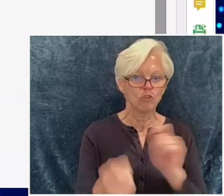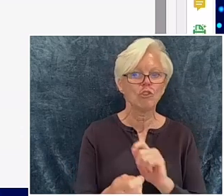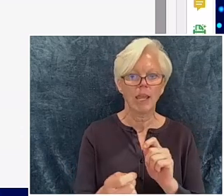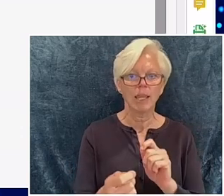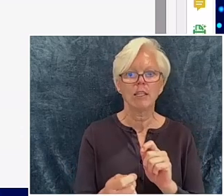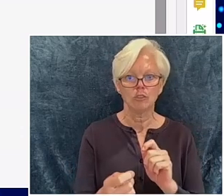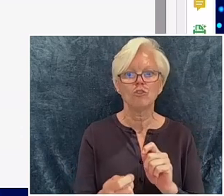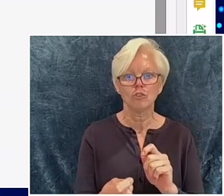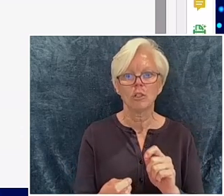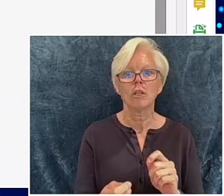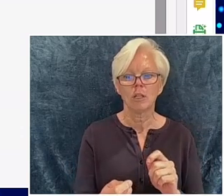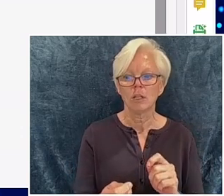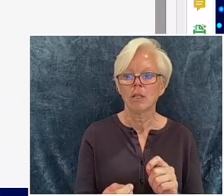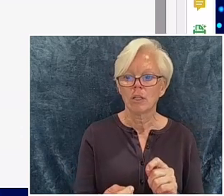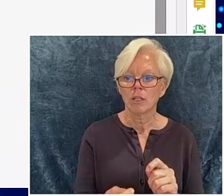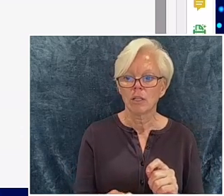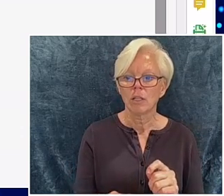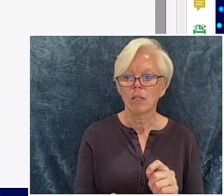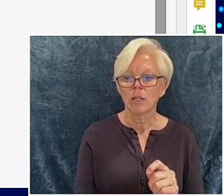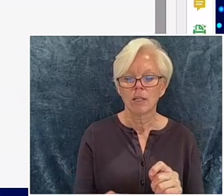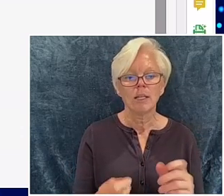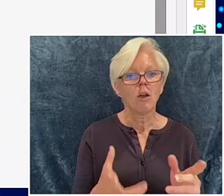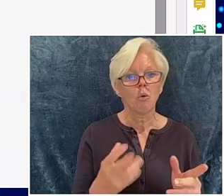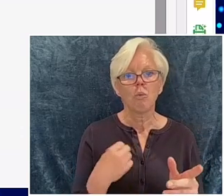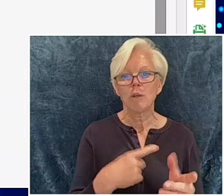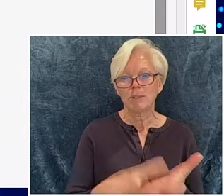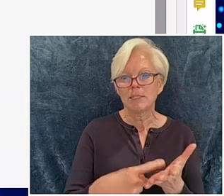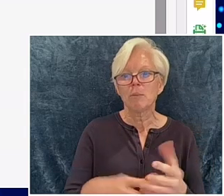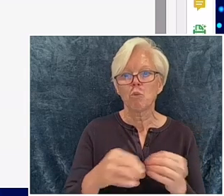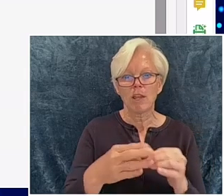get to the end of this paper, which is in